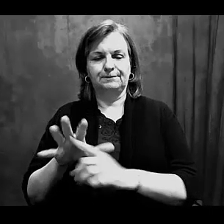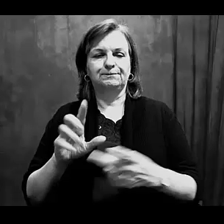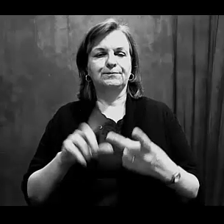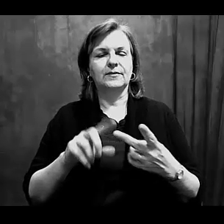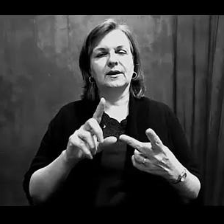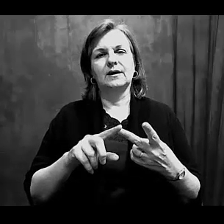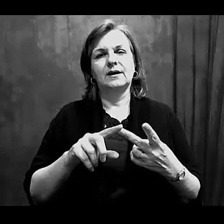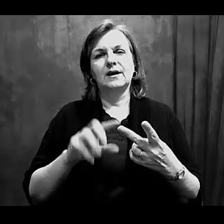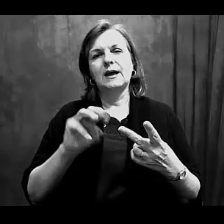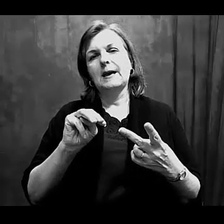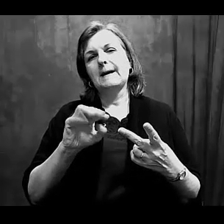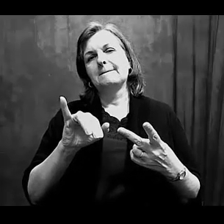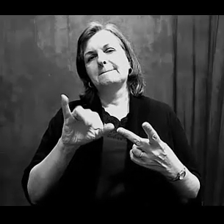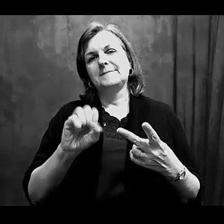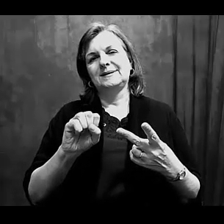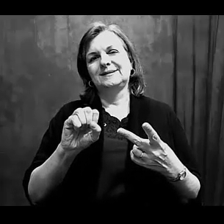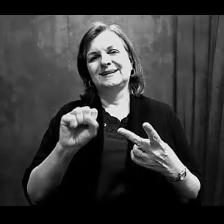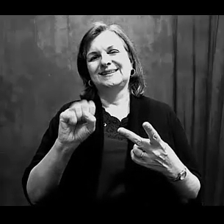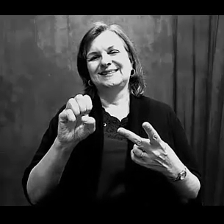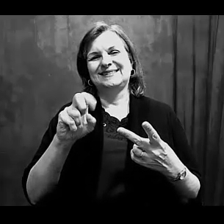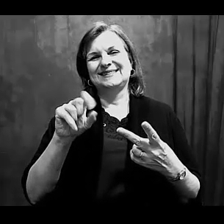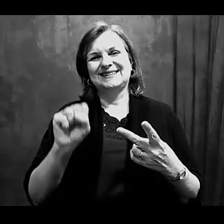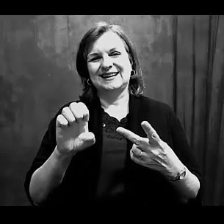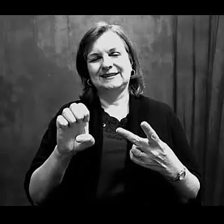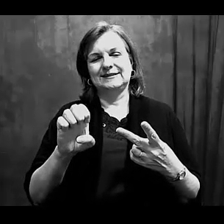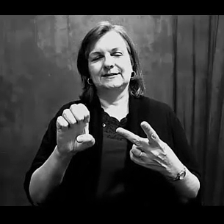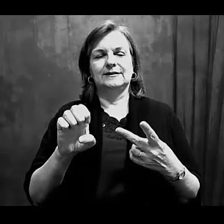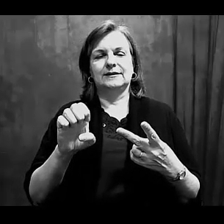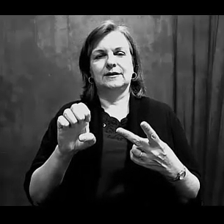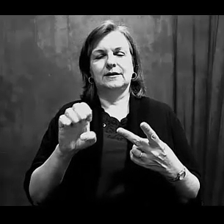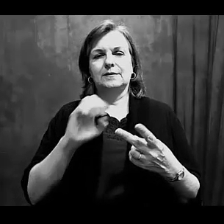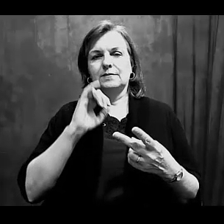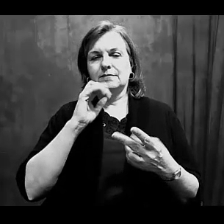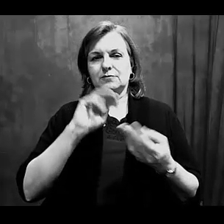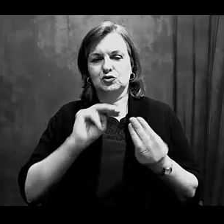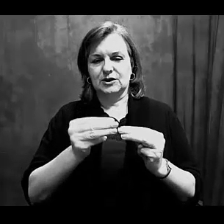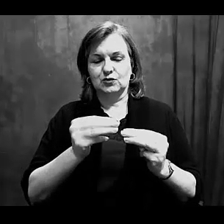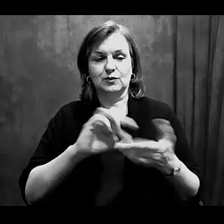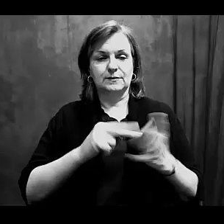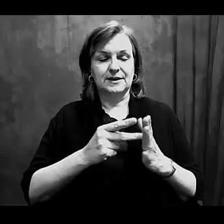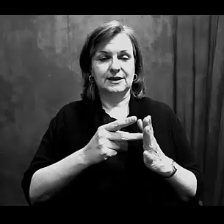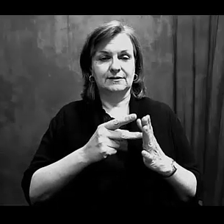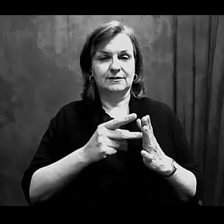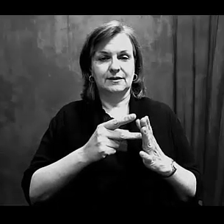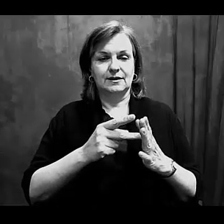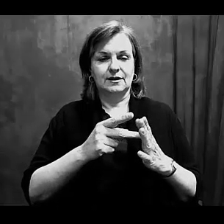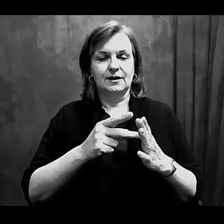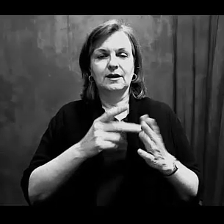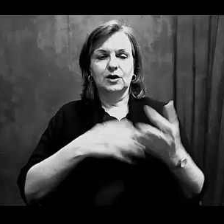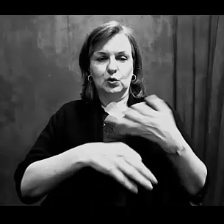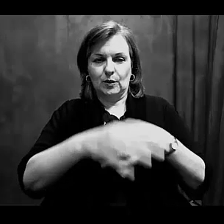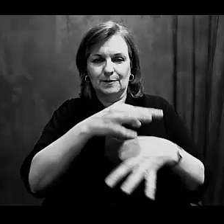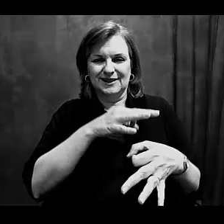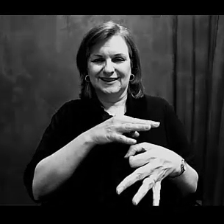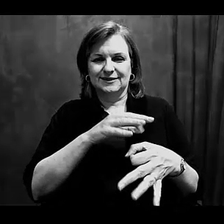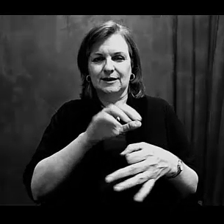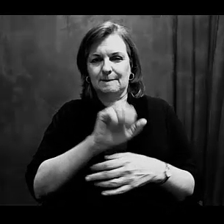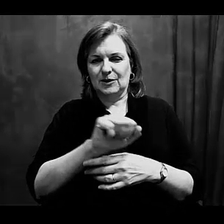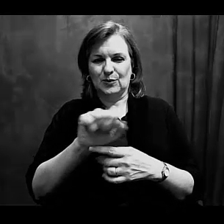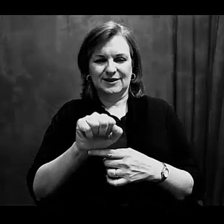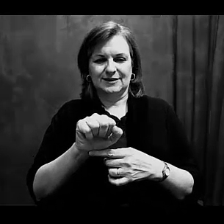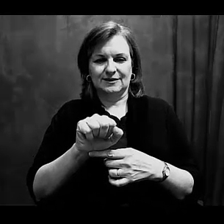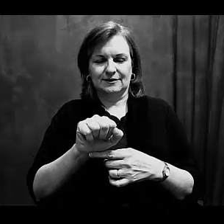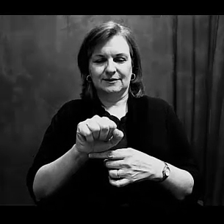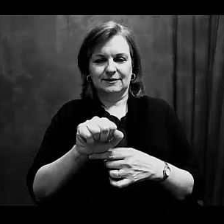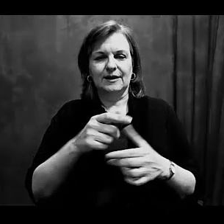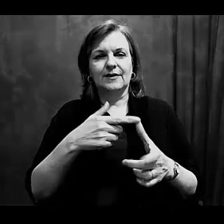we have what we call missense mutations meaning that you make your going to code a different amino acid